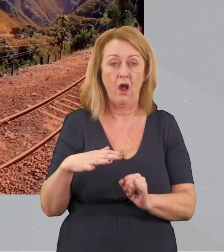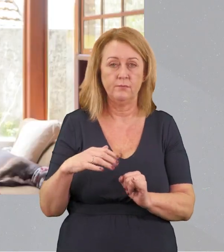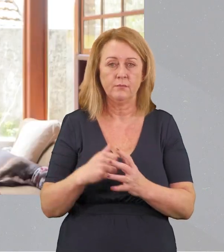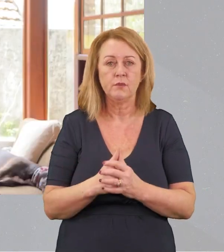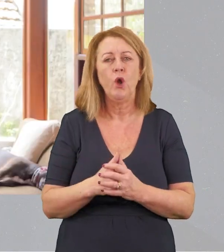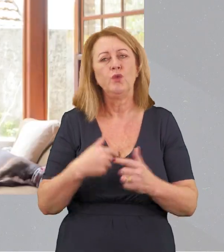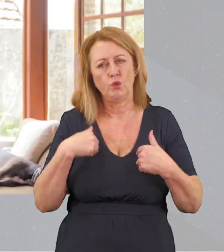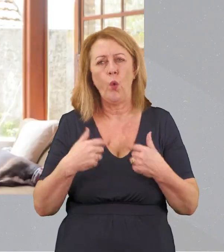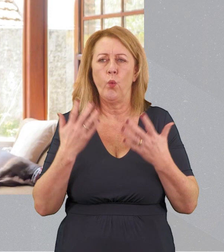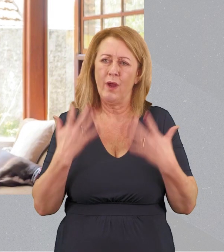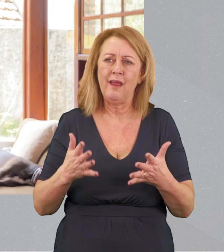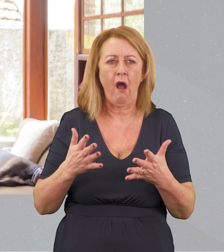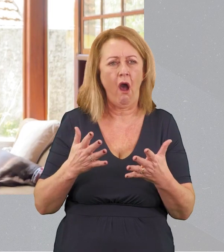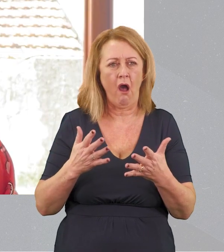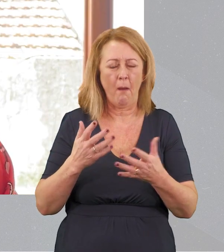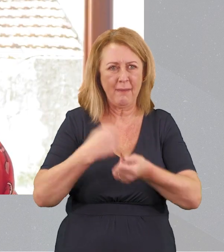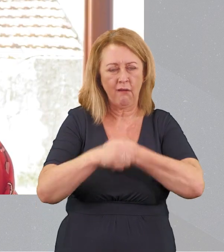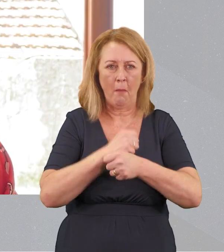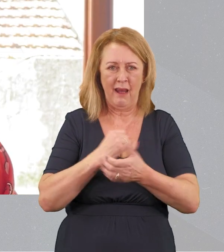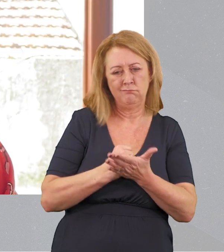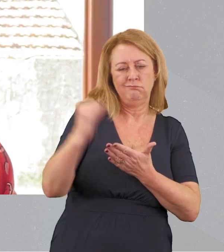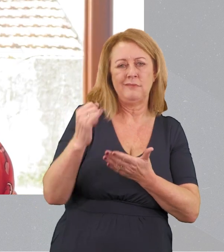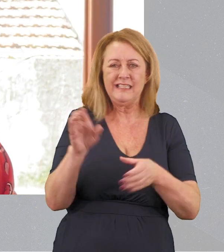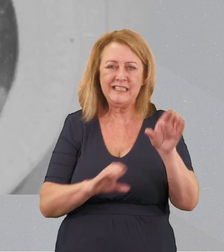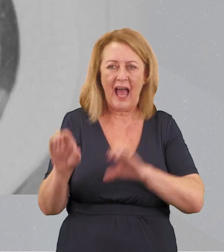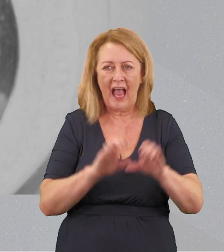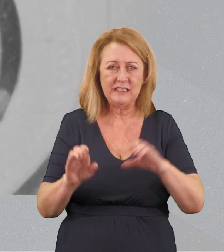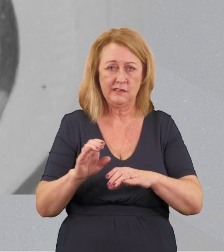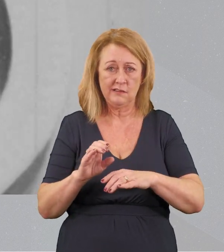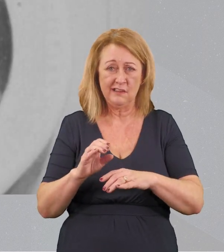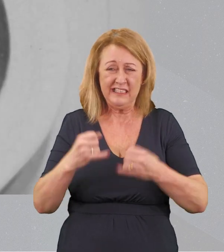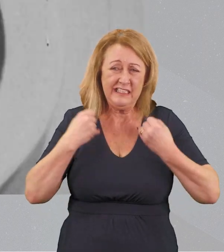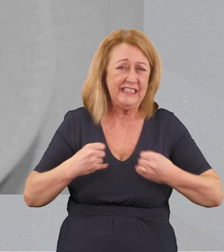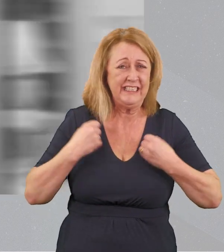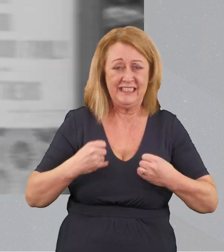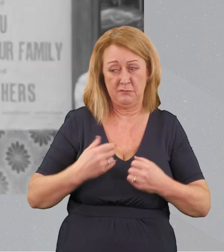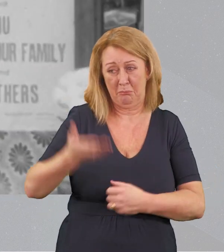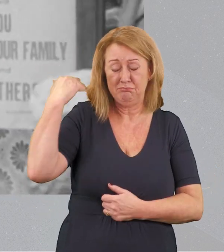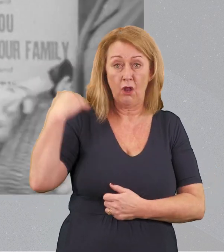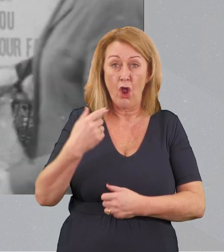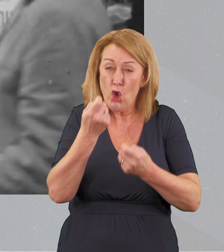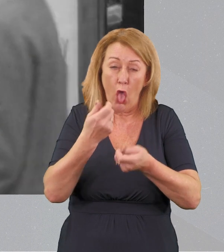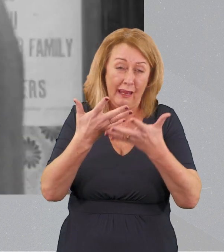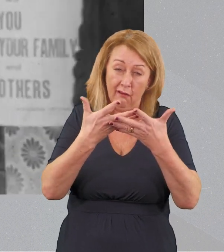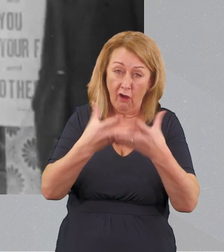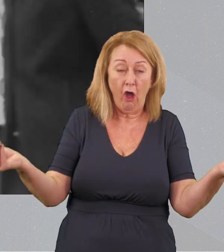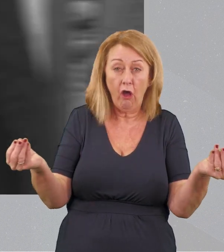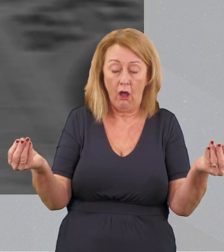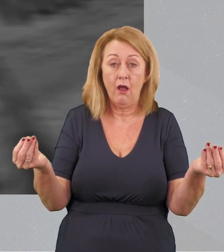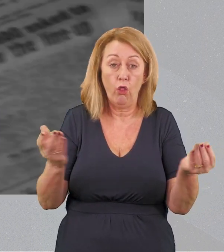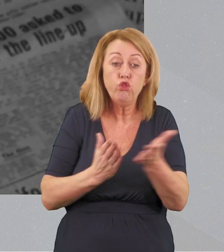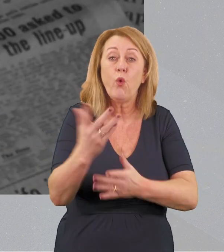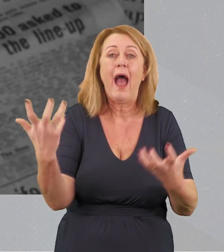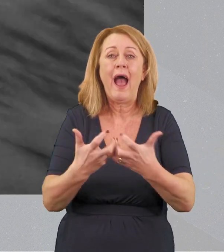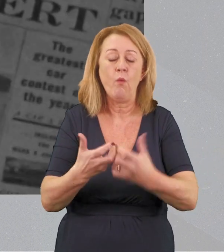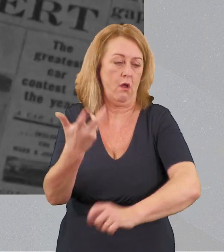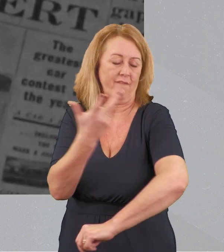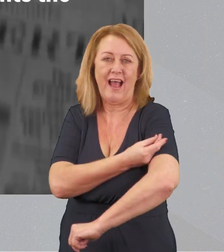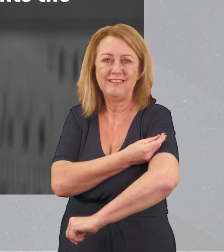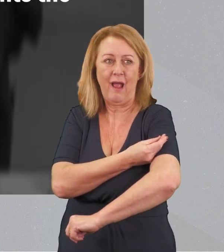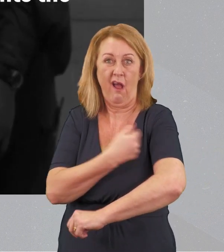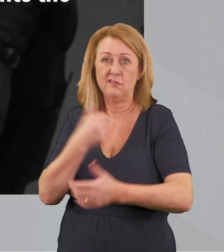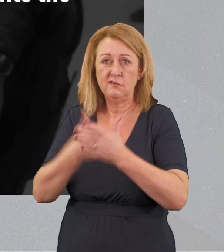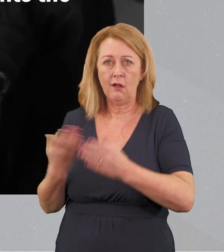We are going through a growing anti-science phase. Diseases that were nearly eradicated through vaccination are coming back.